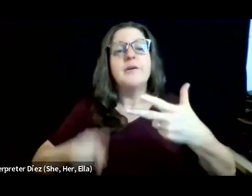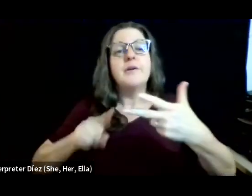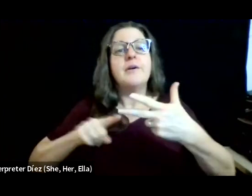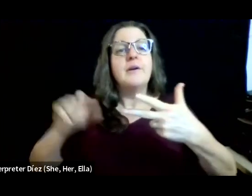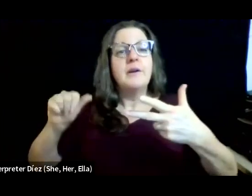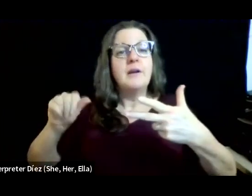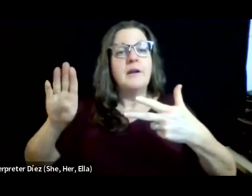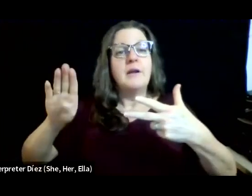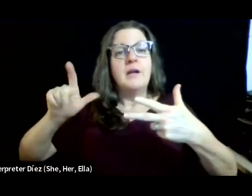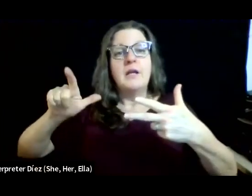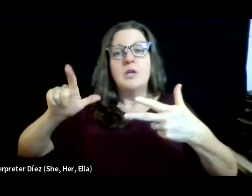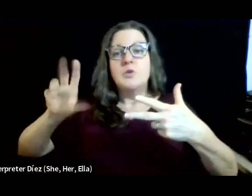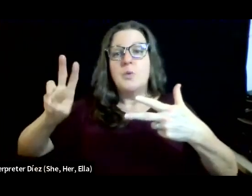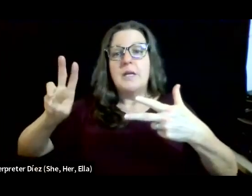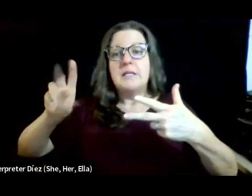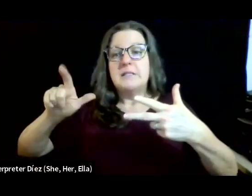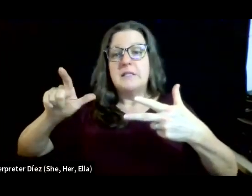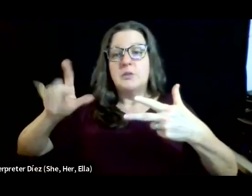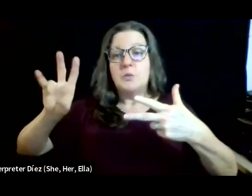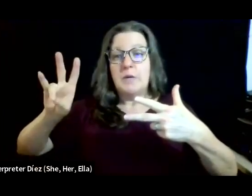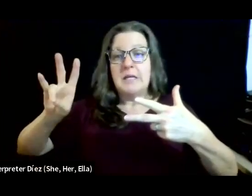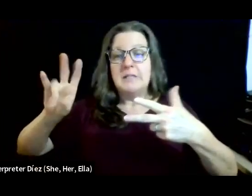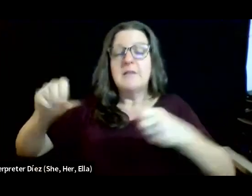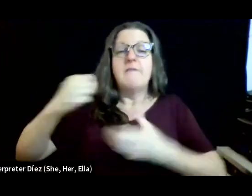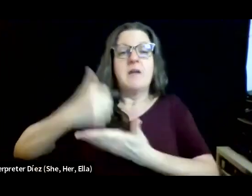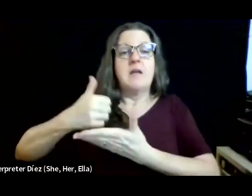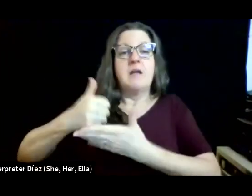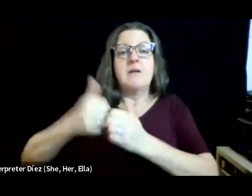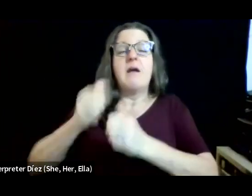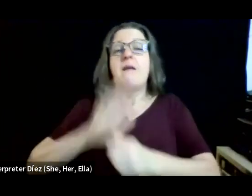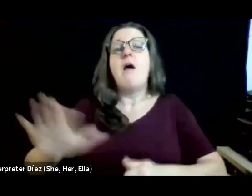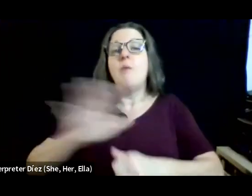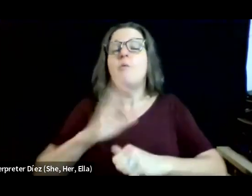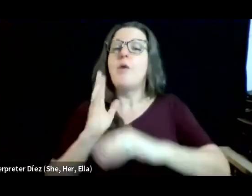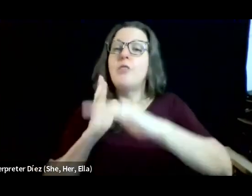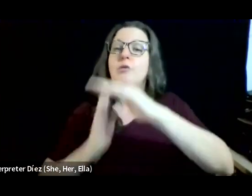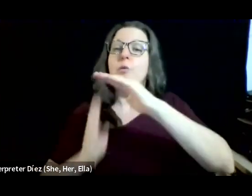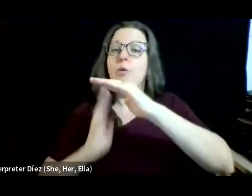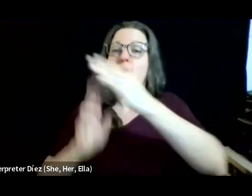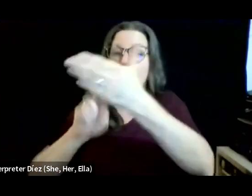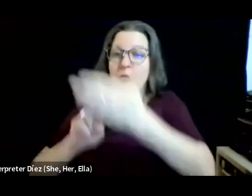This is a bill that could help with your enrollment. It allows you to partner with your county to